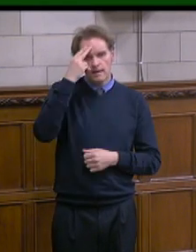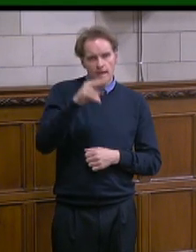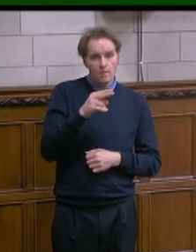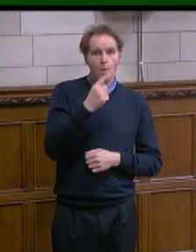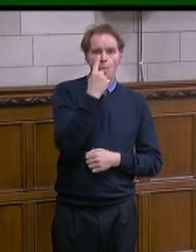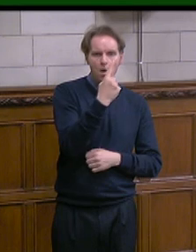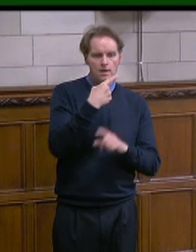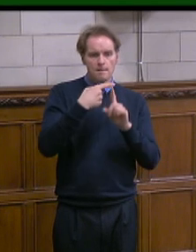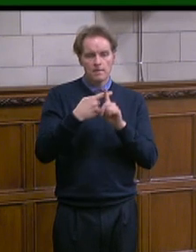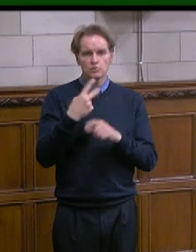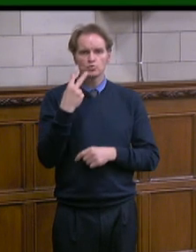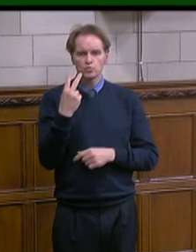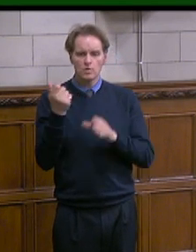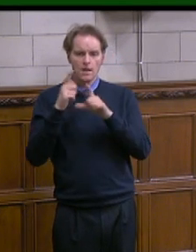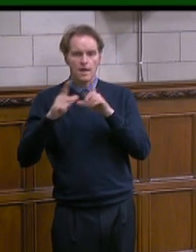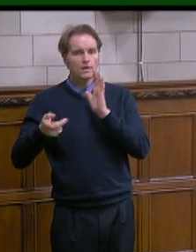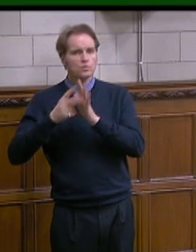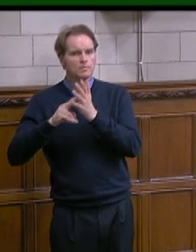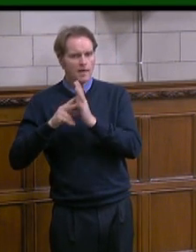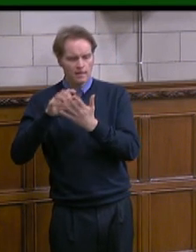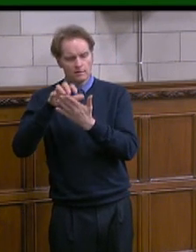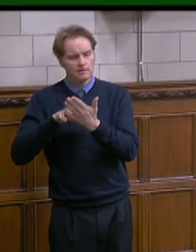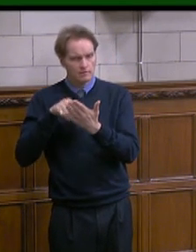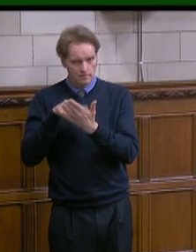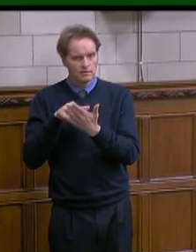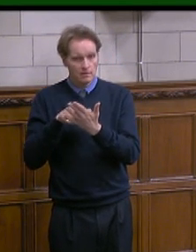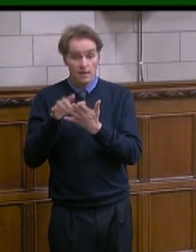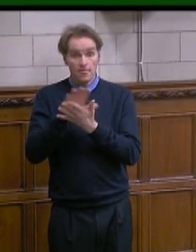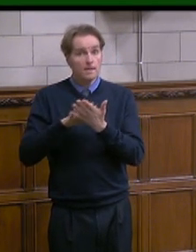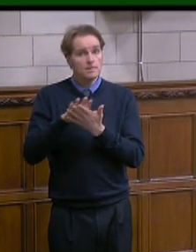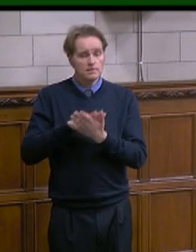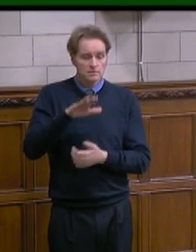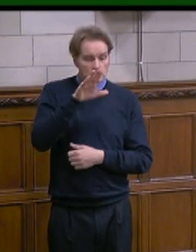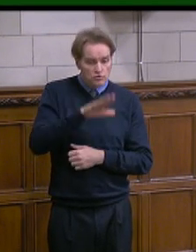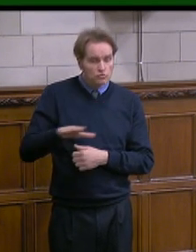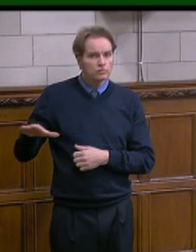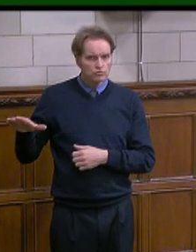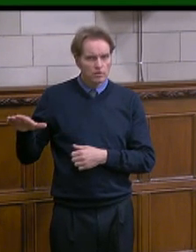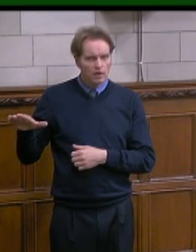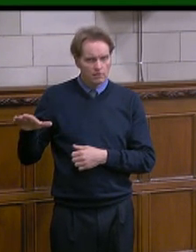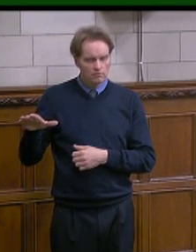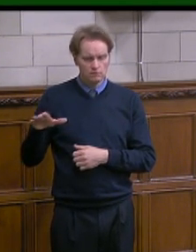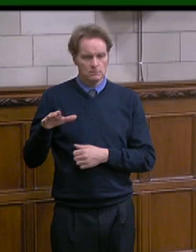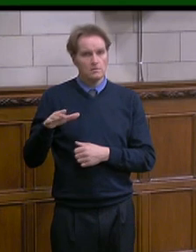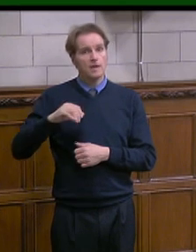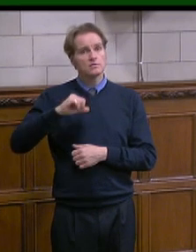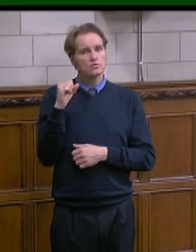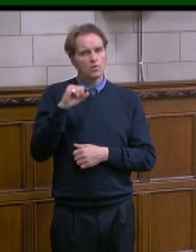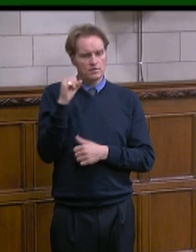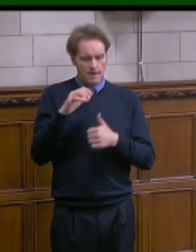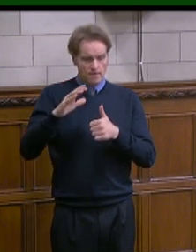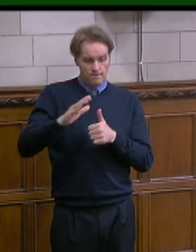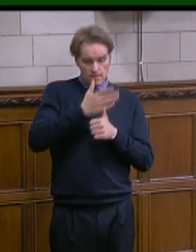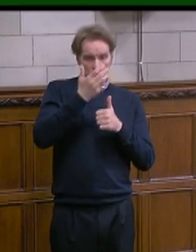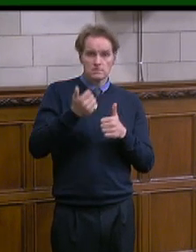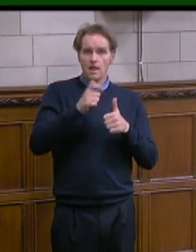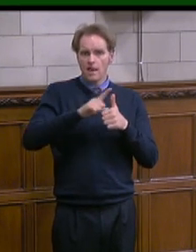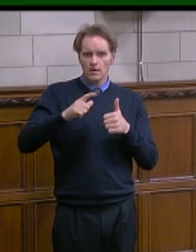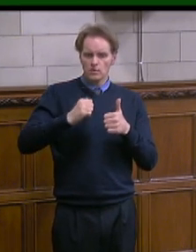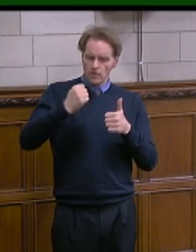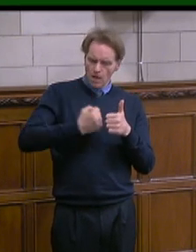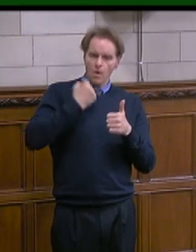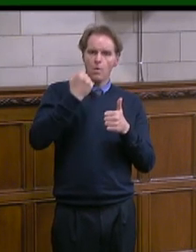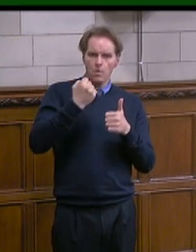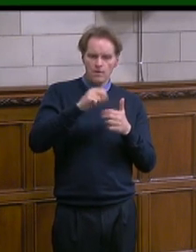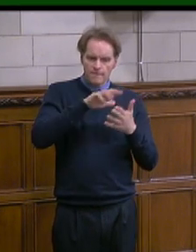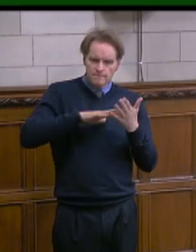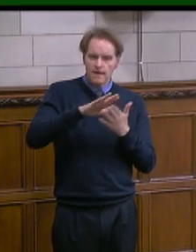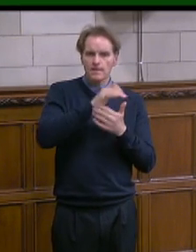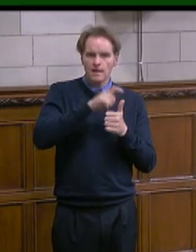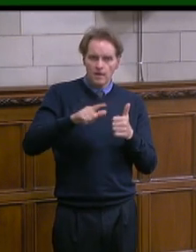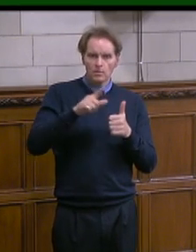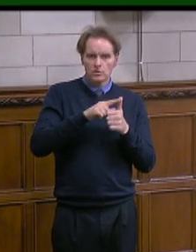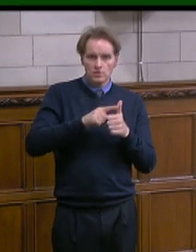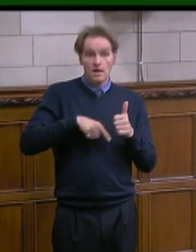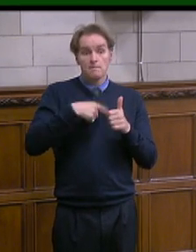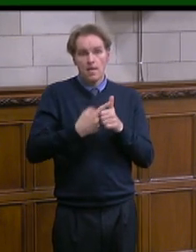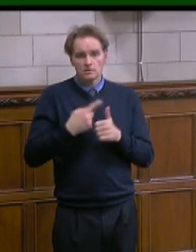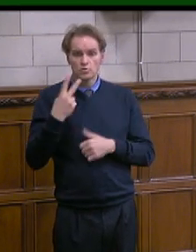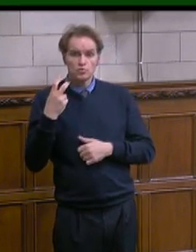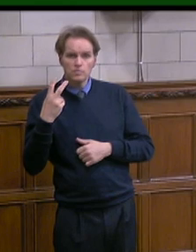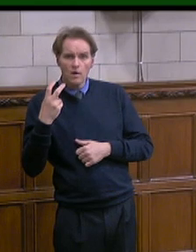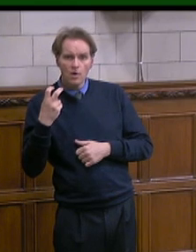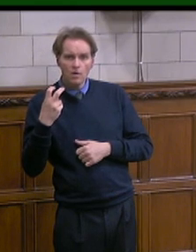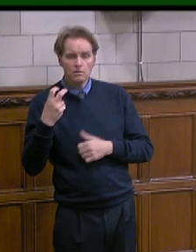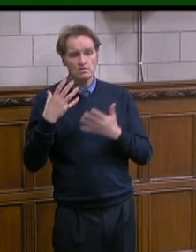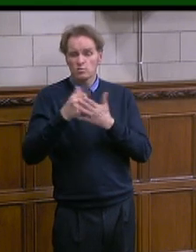which requires every child of primary school age to have experience of their native language,